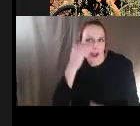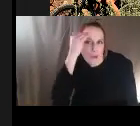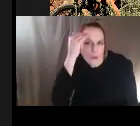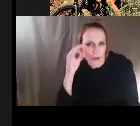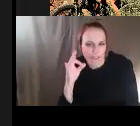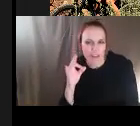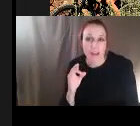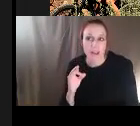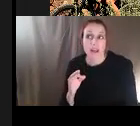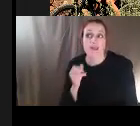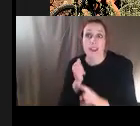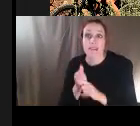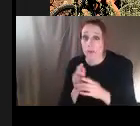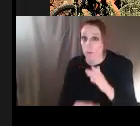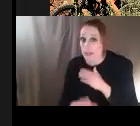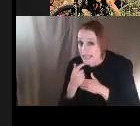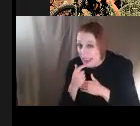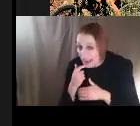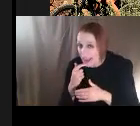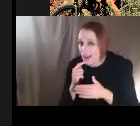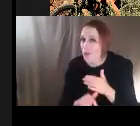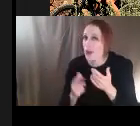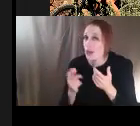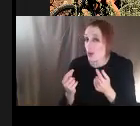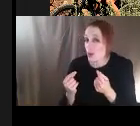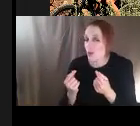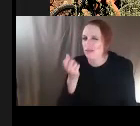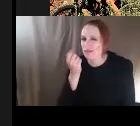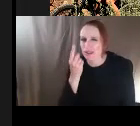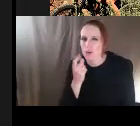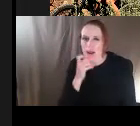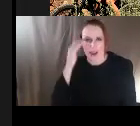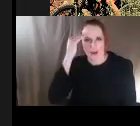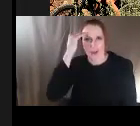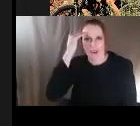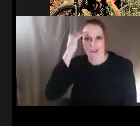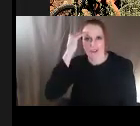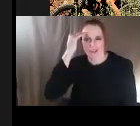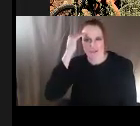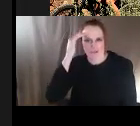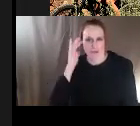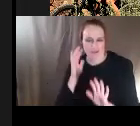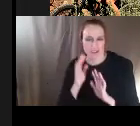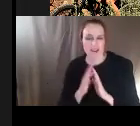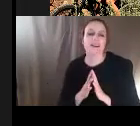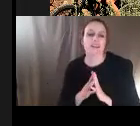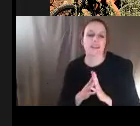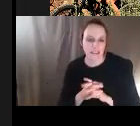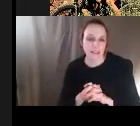but we're not always conscious about it. And the biggest criticism that people have is that